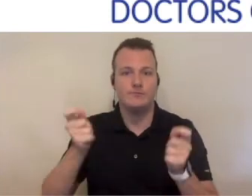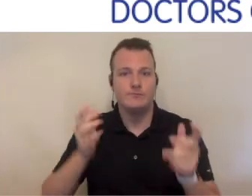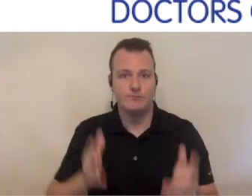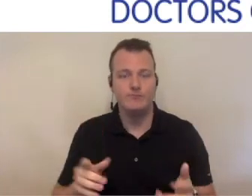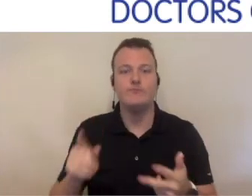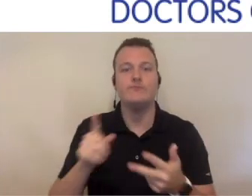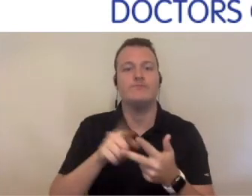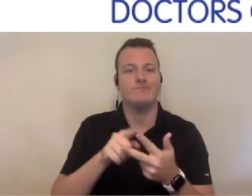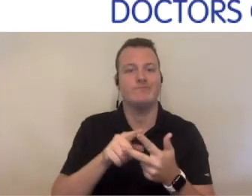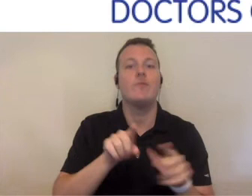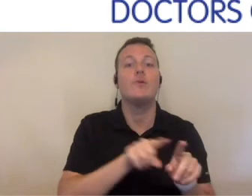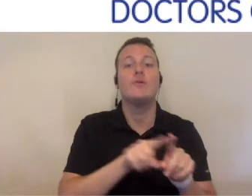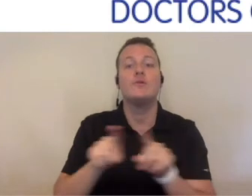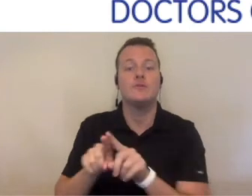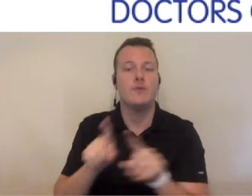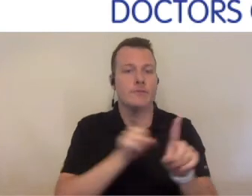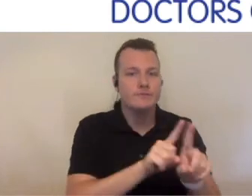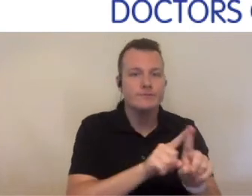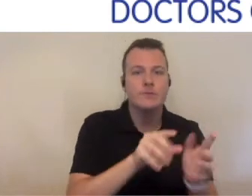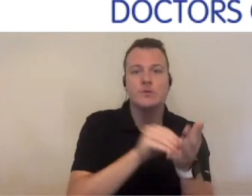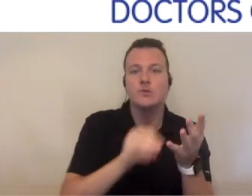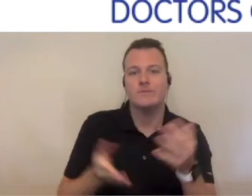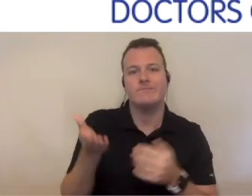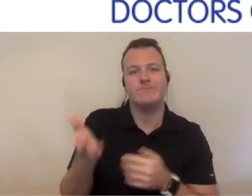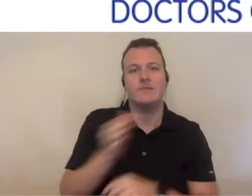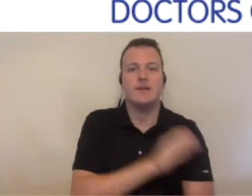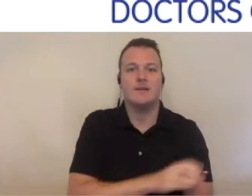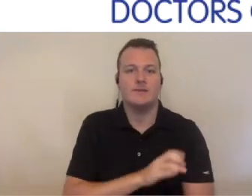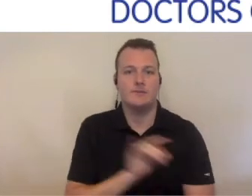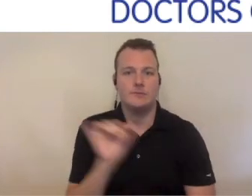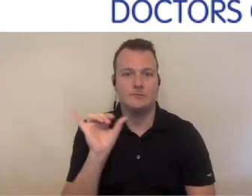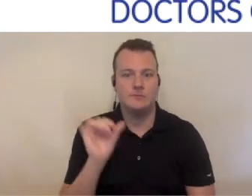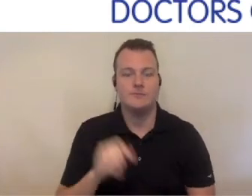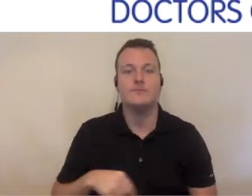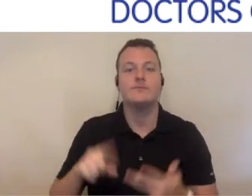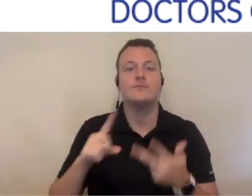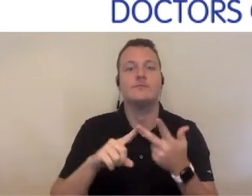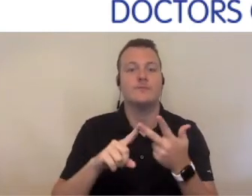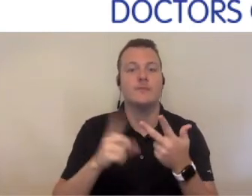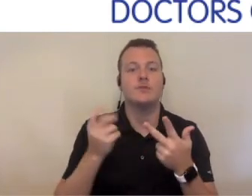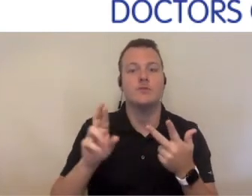She's also a preceptor and mentor for students at her clinic. Dr. Alicia Spoor